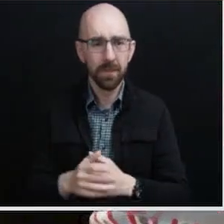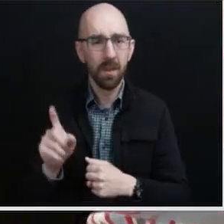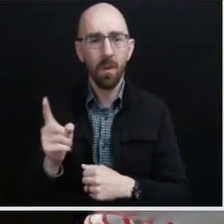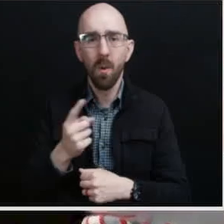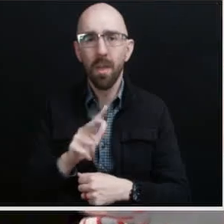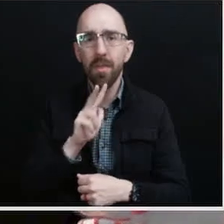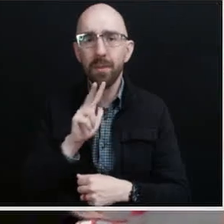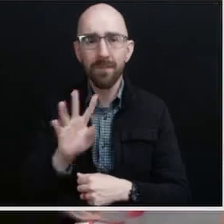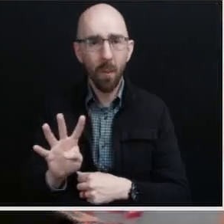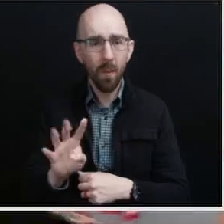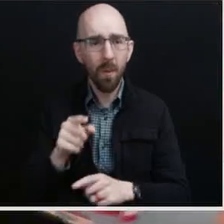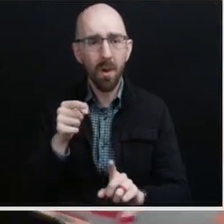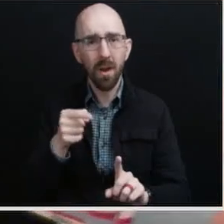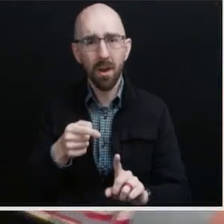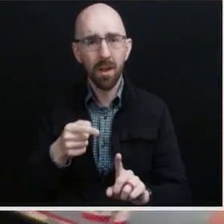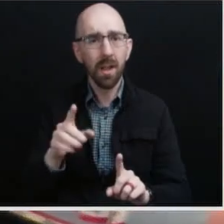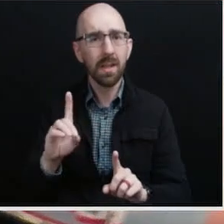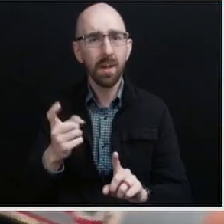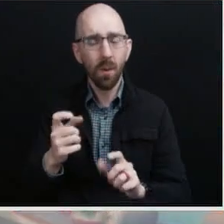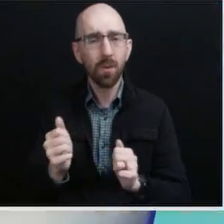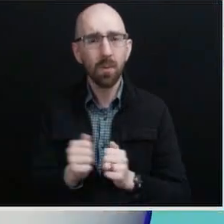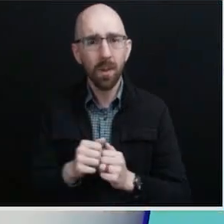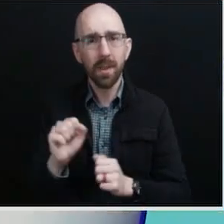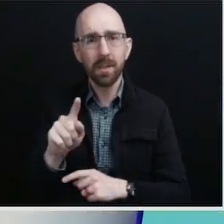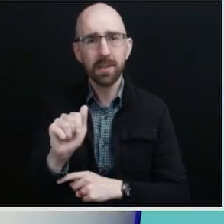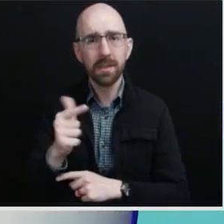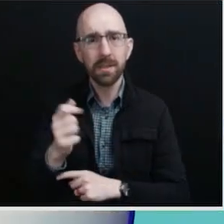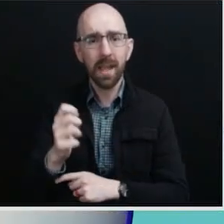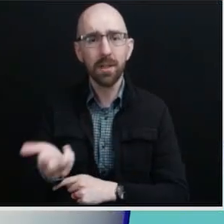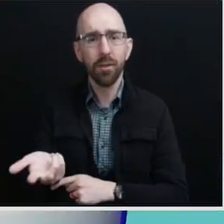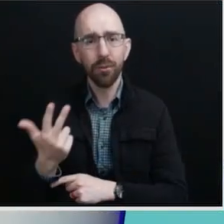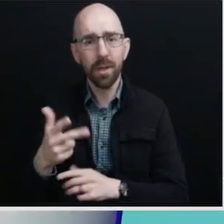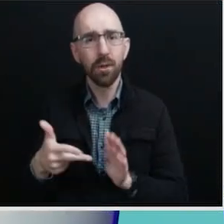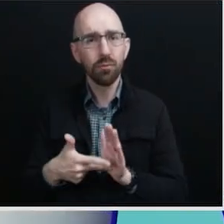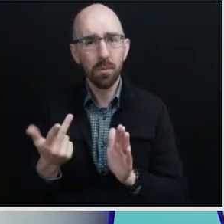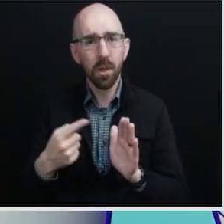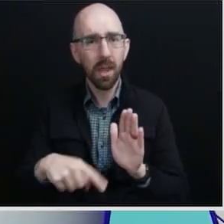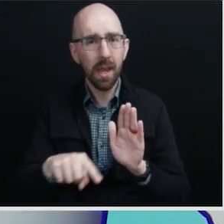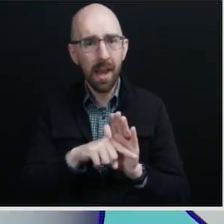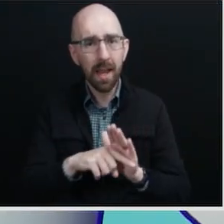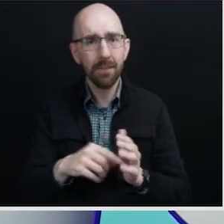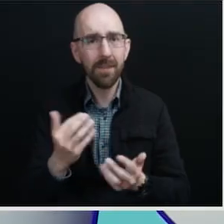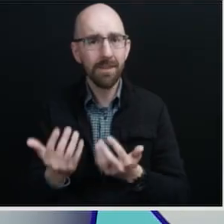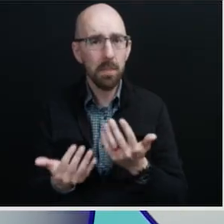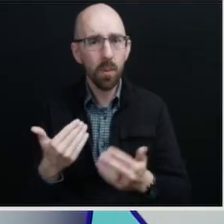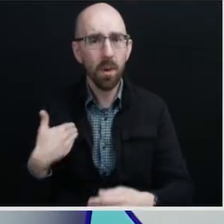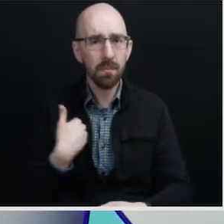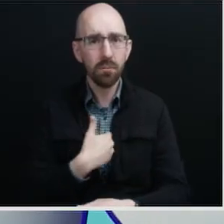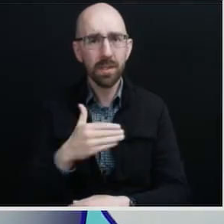Courtney was diagnosed with stage 3 triple negative inflammatory breast cancer. As a mother,